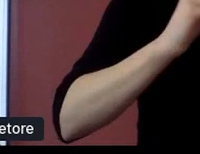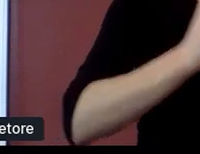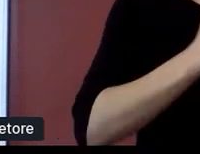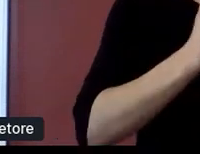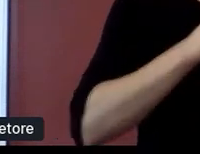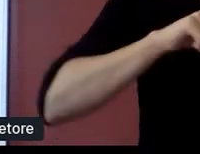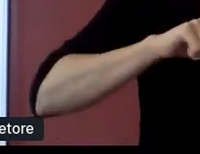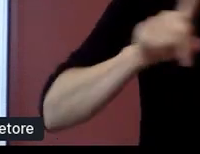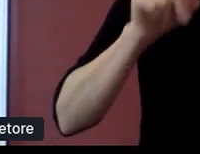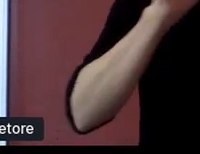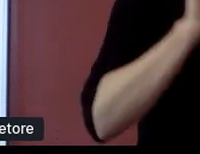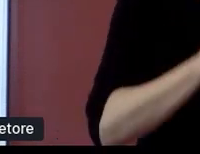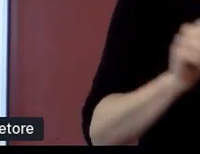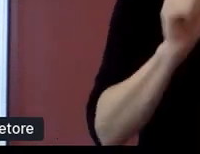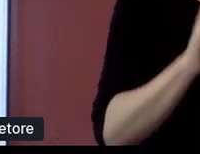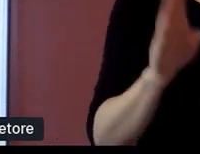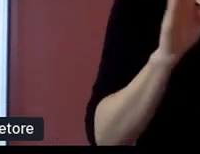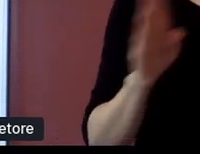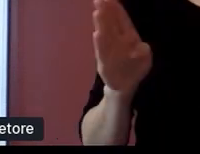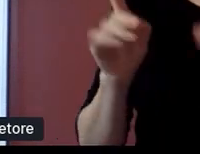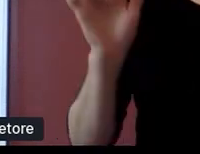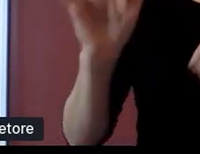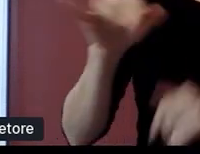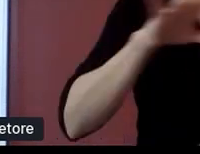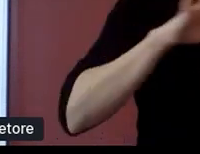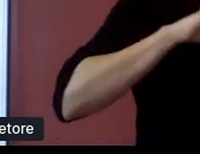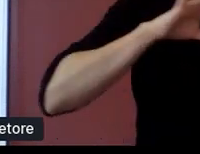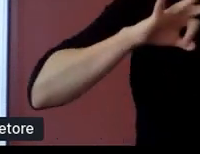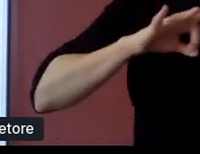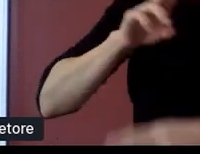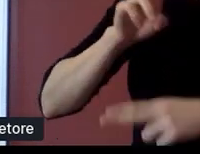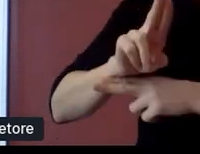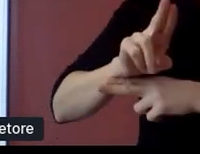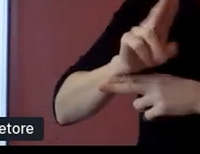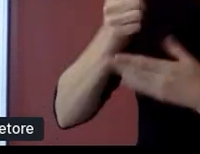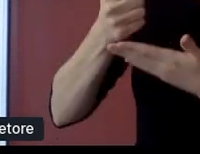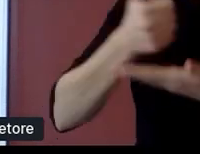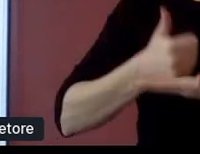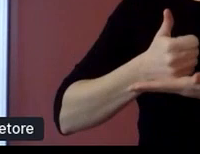utilize to create culturally engaging campus environments